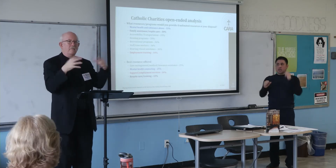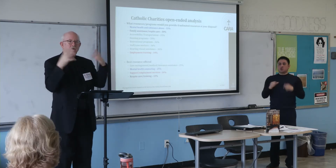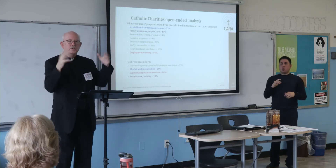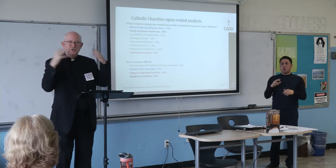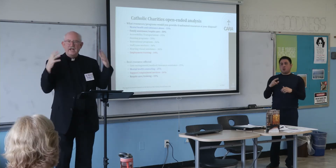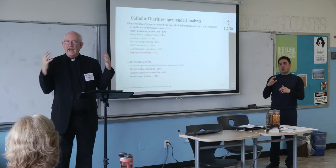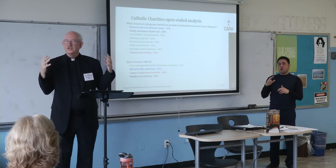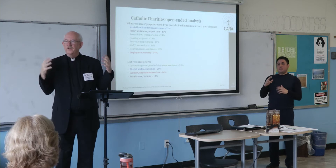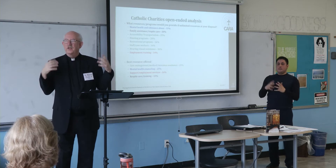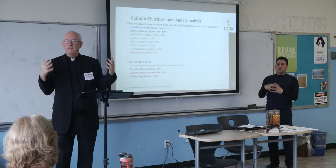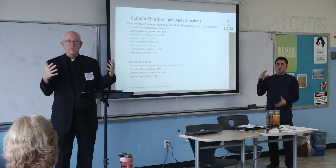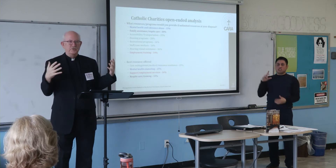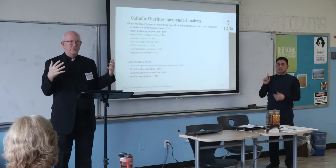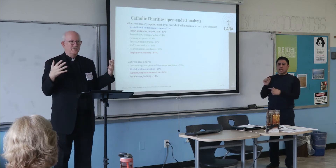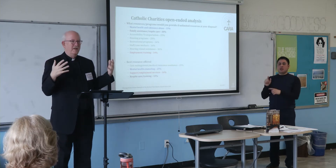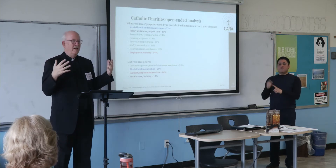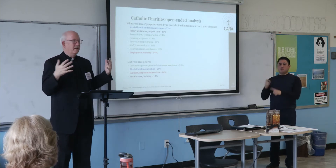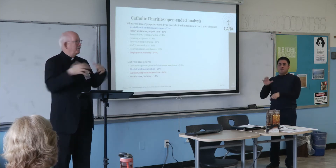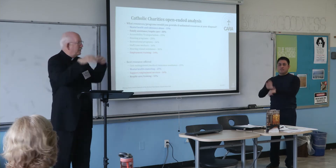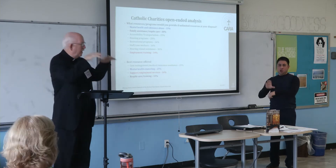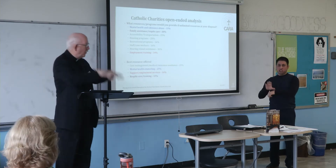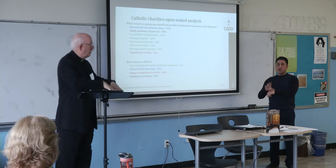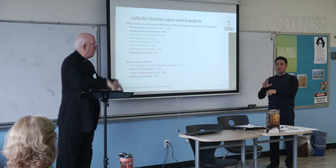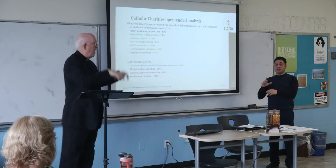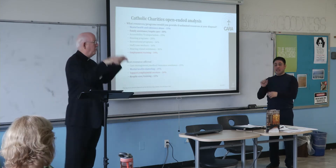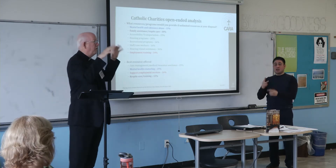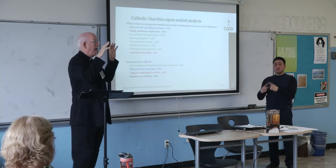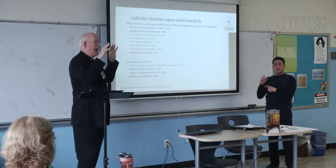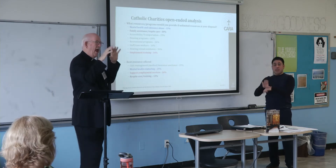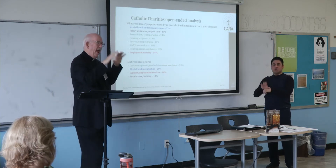richer data actually from the parishes, because that's kind of on the ground, and